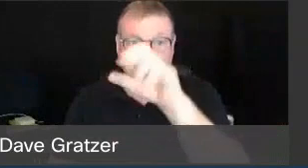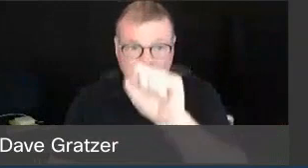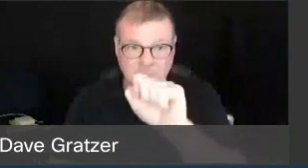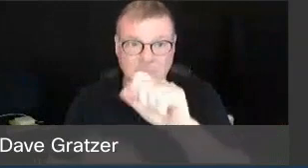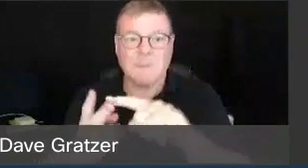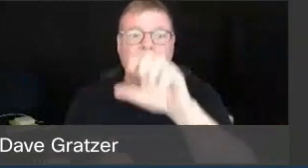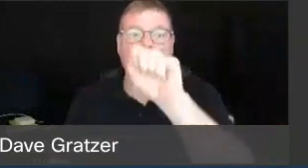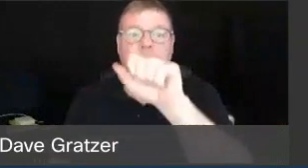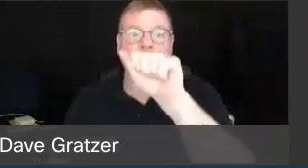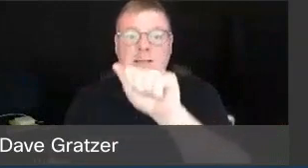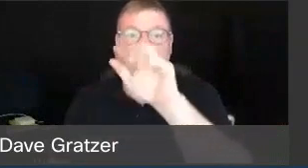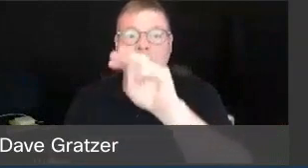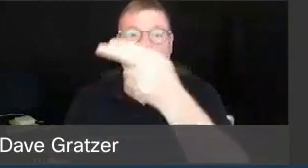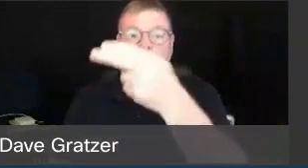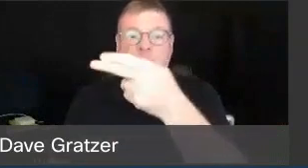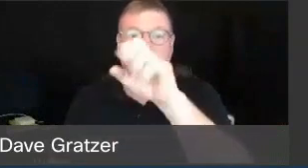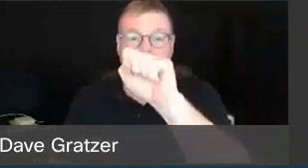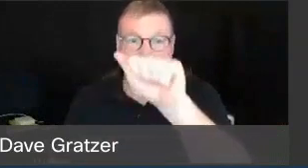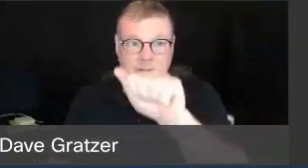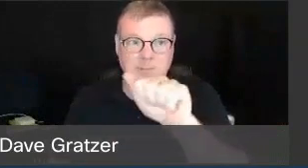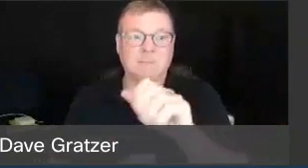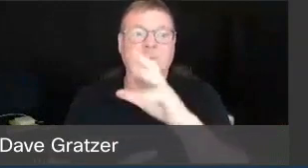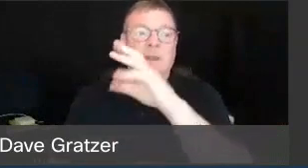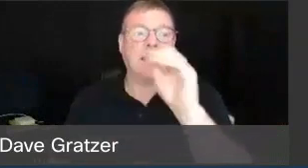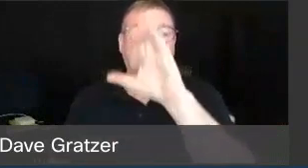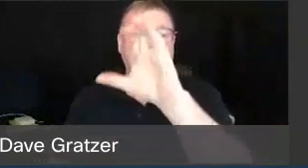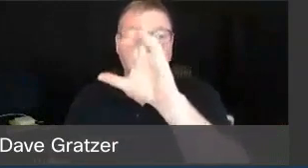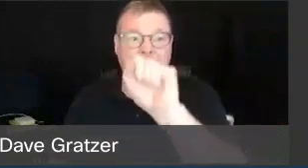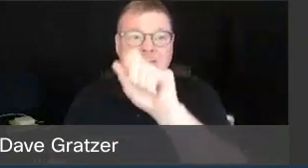the Center for Substance Abuse Treatment and the Substance Abuse and Mental Health